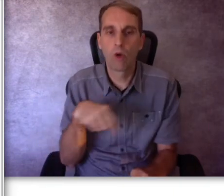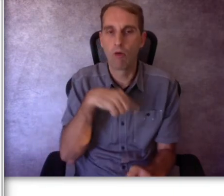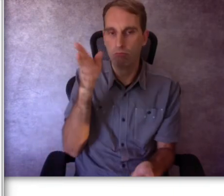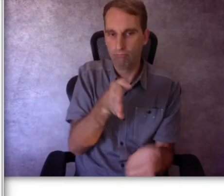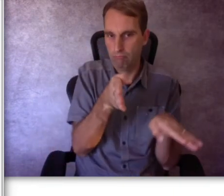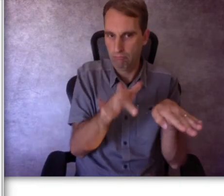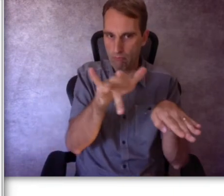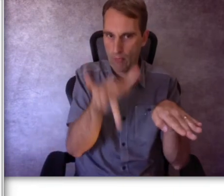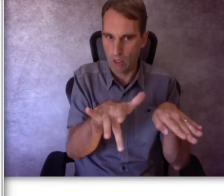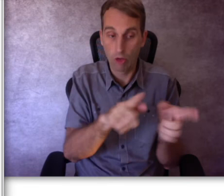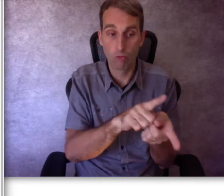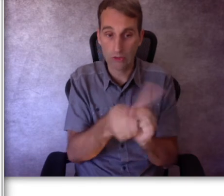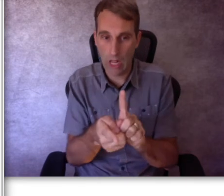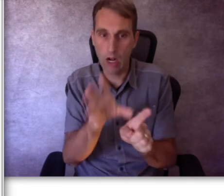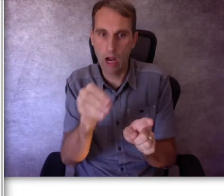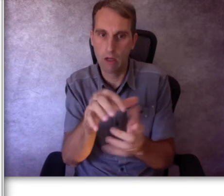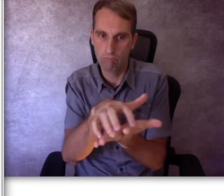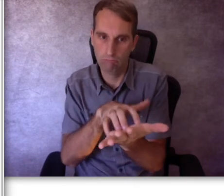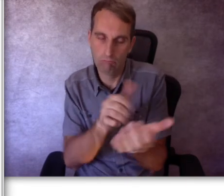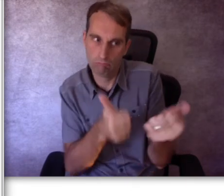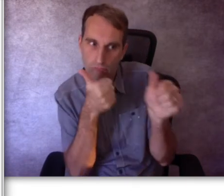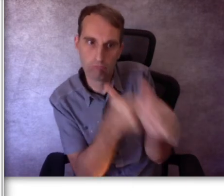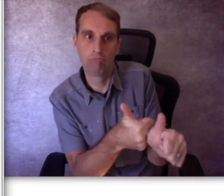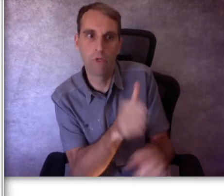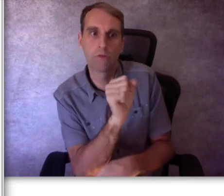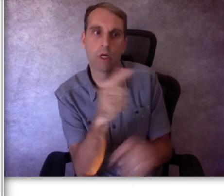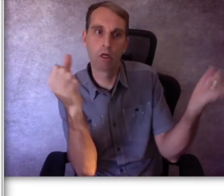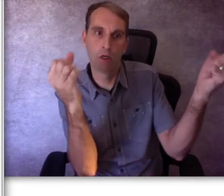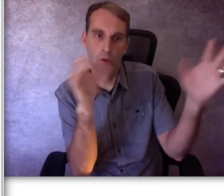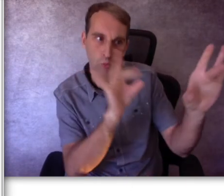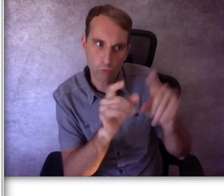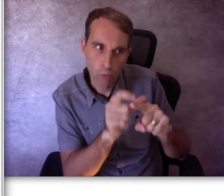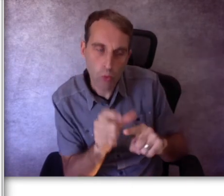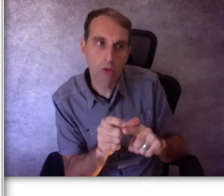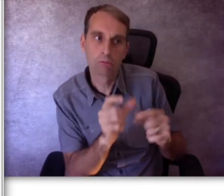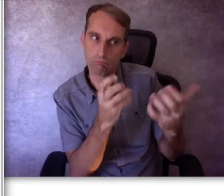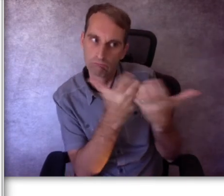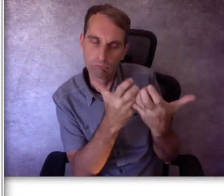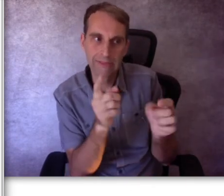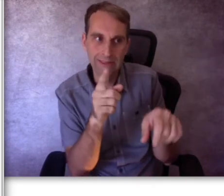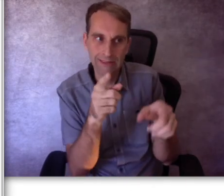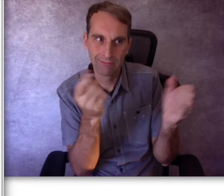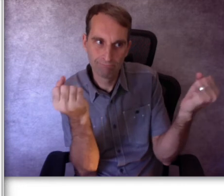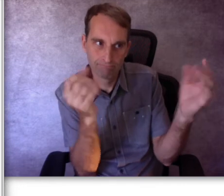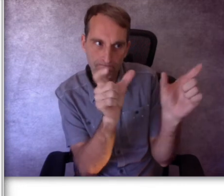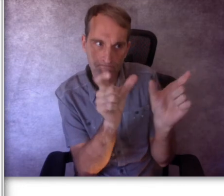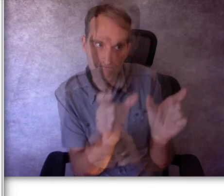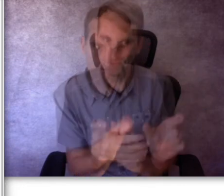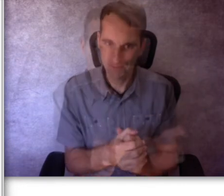and then translated that into English because we wanted to prioritize American Sign Language.